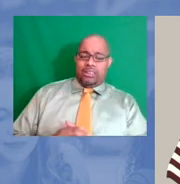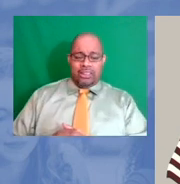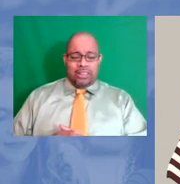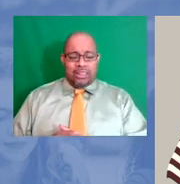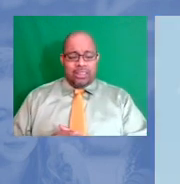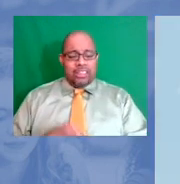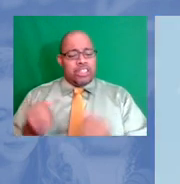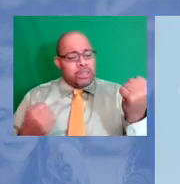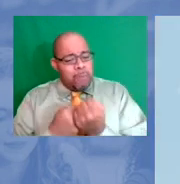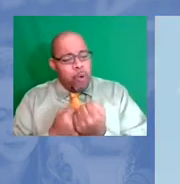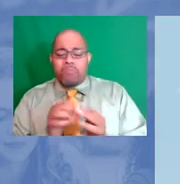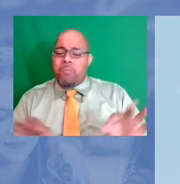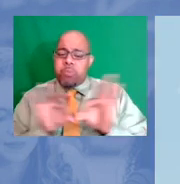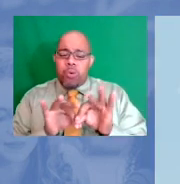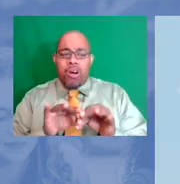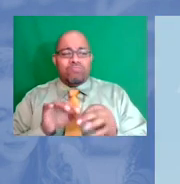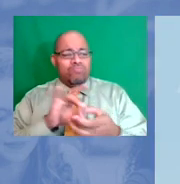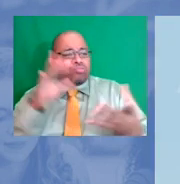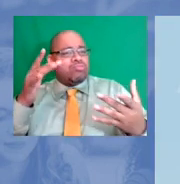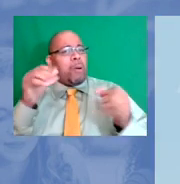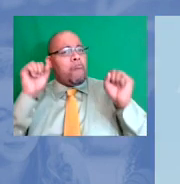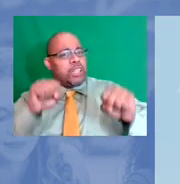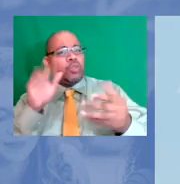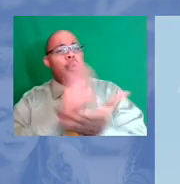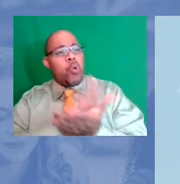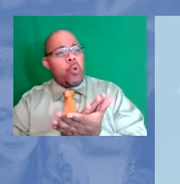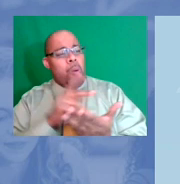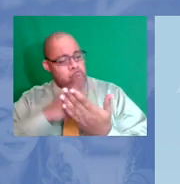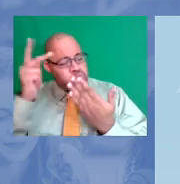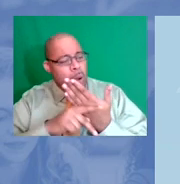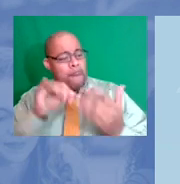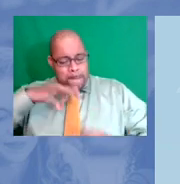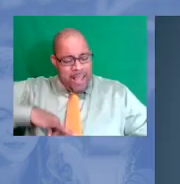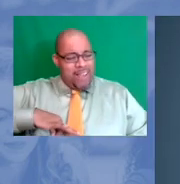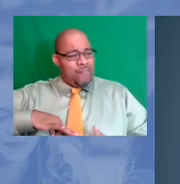UNLOCKING POTENTIAL OF SCHOOL PROGRAMS THAT BENEFIT A SELECT FEW ARE CRUEL.